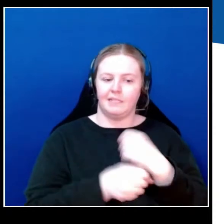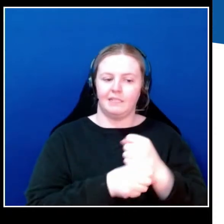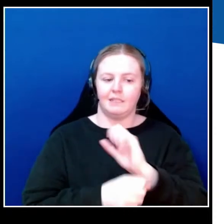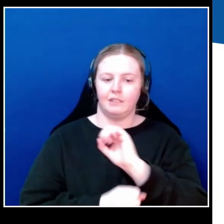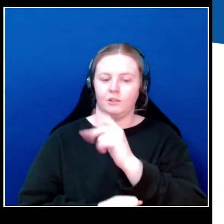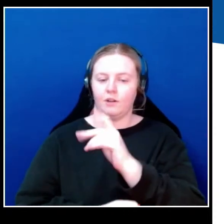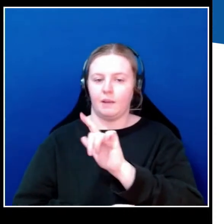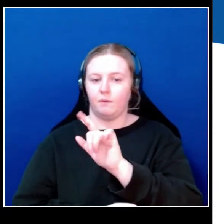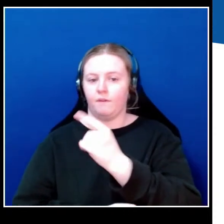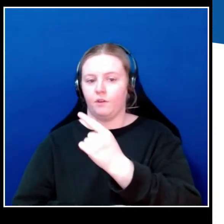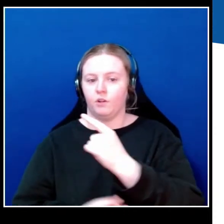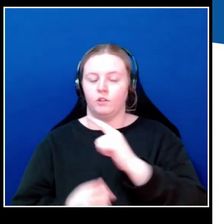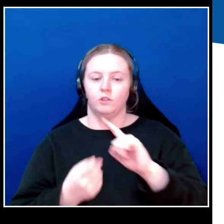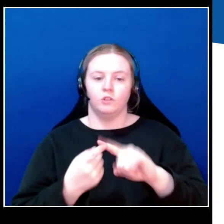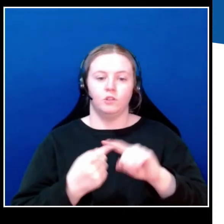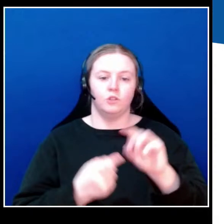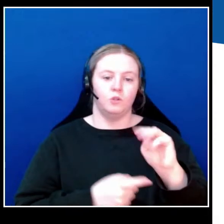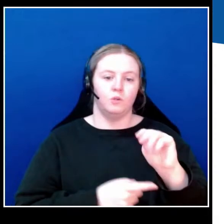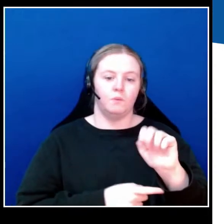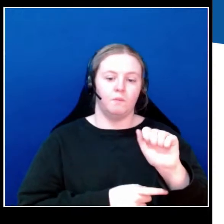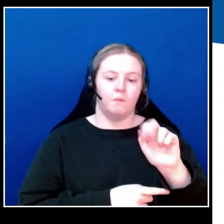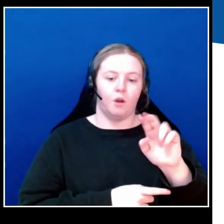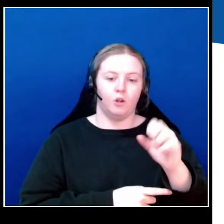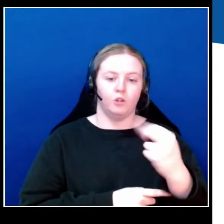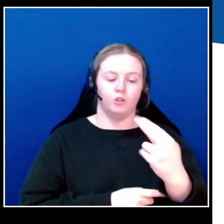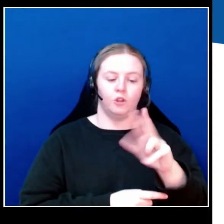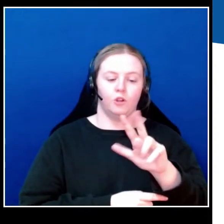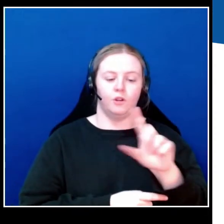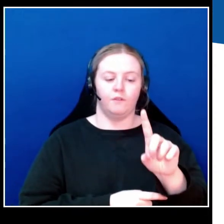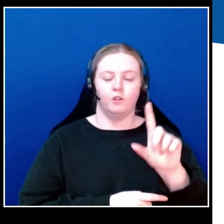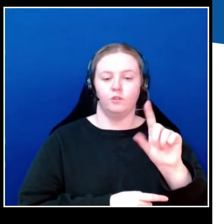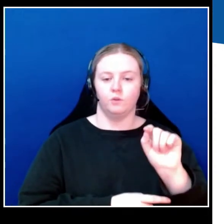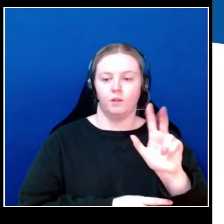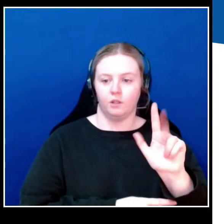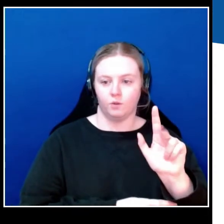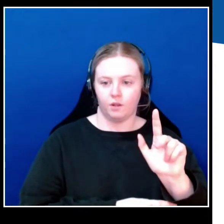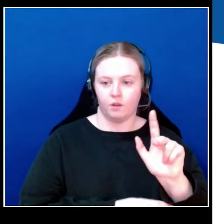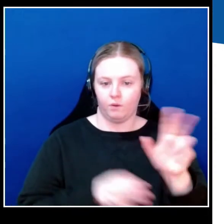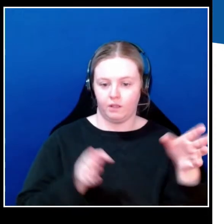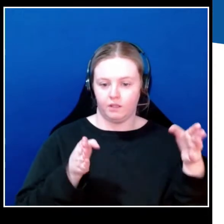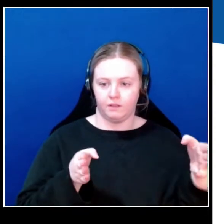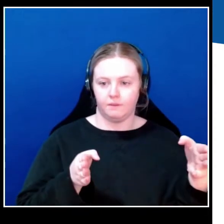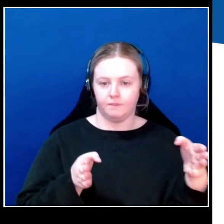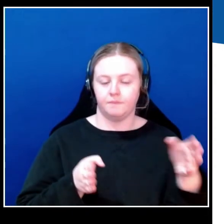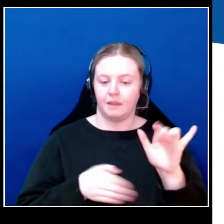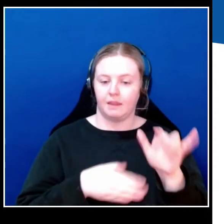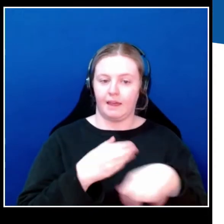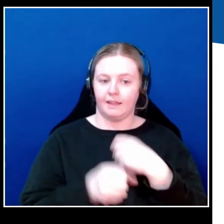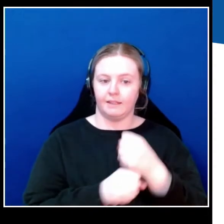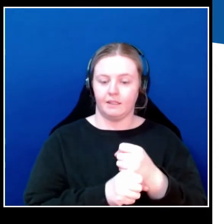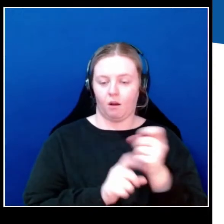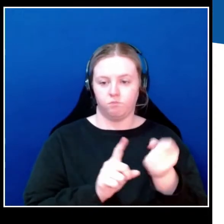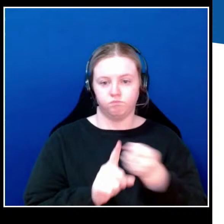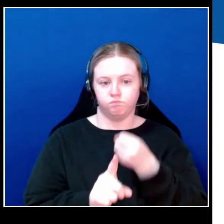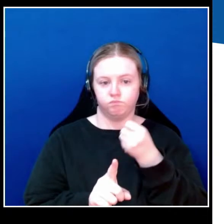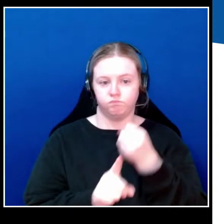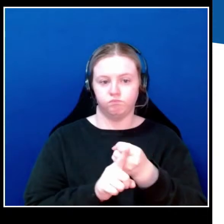to March 31, 2023. The year represented a major step in our road to recovery following